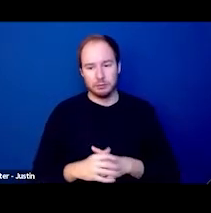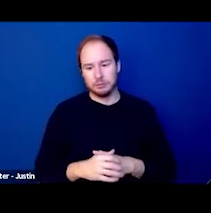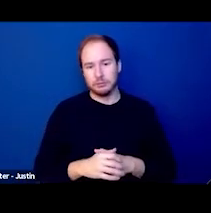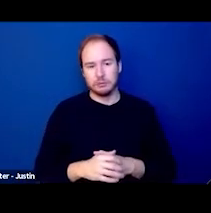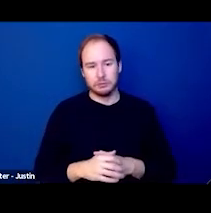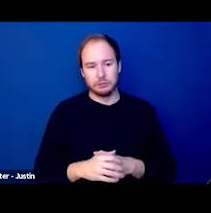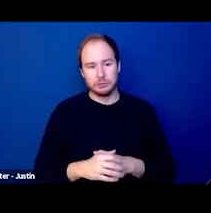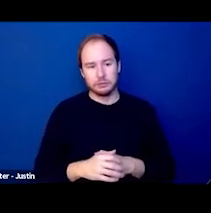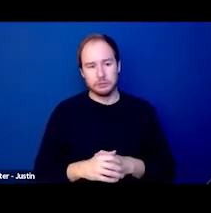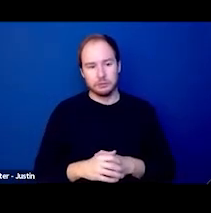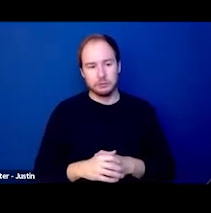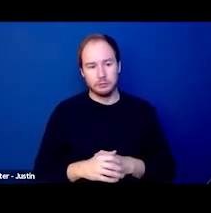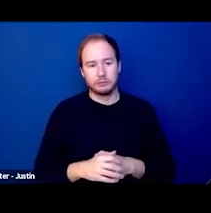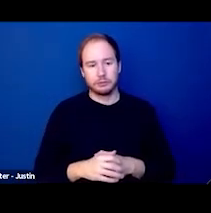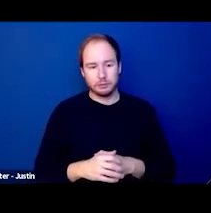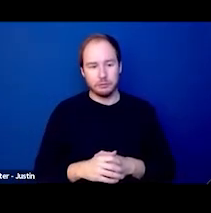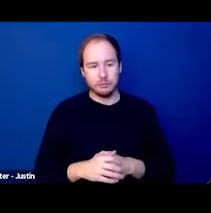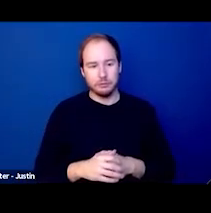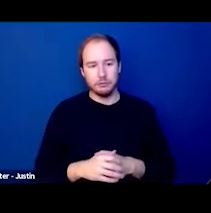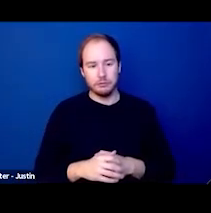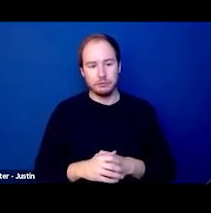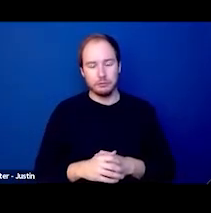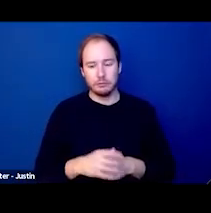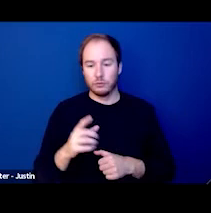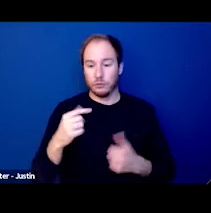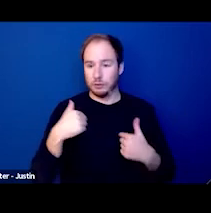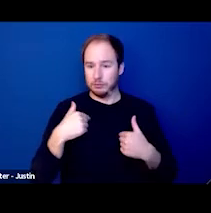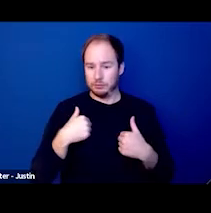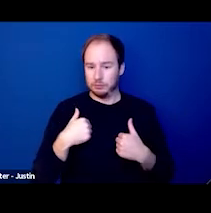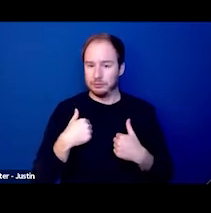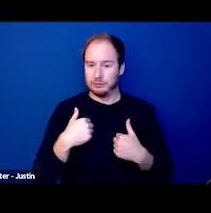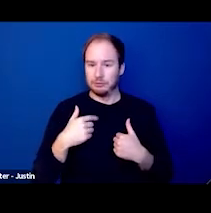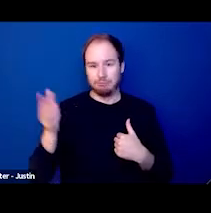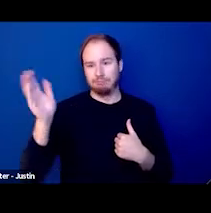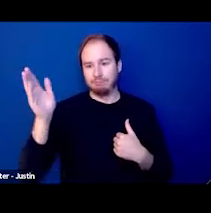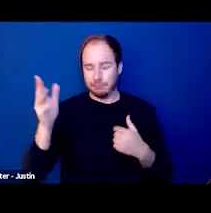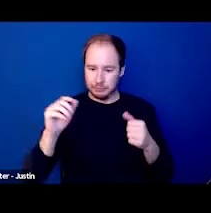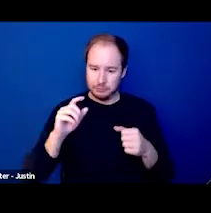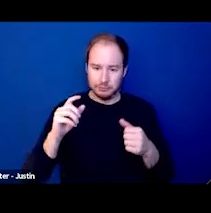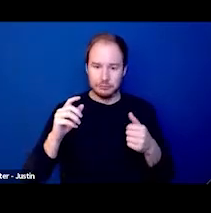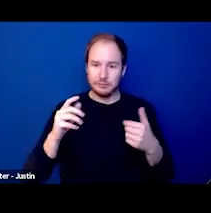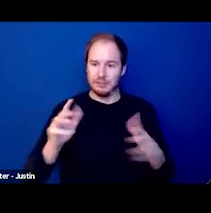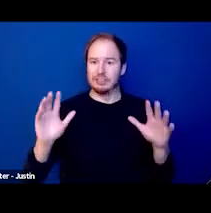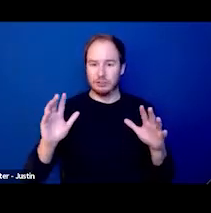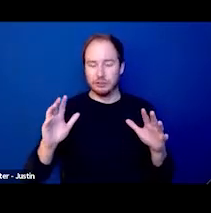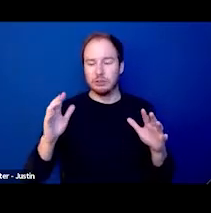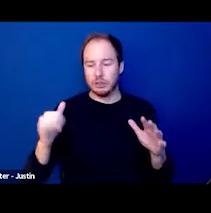Next slide. So you have all heard from me plenty now. So I'm really excited to turn it over now